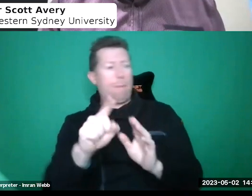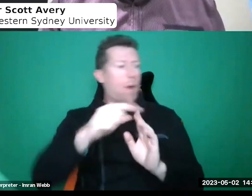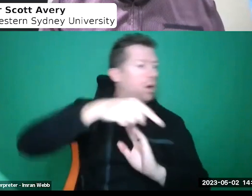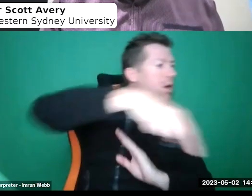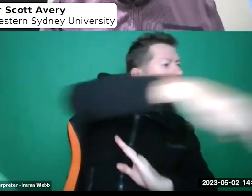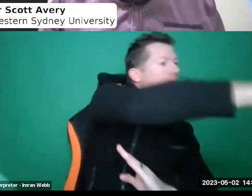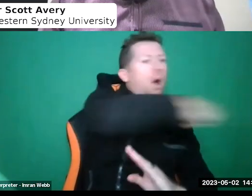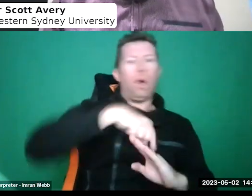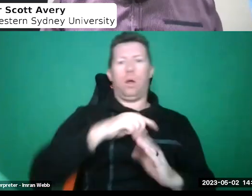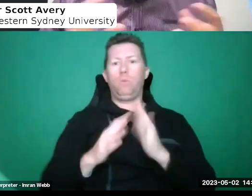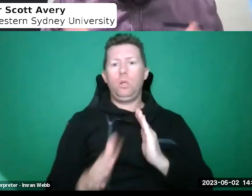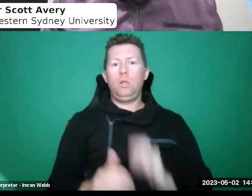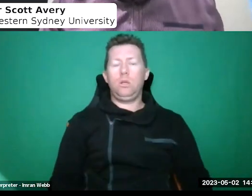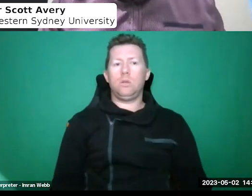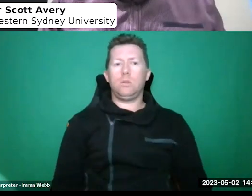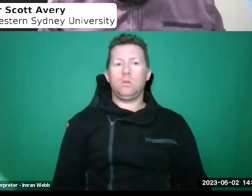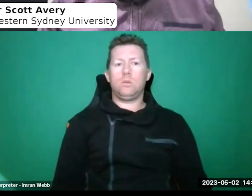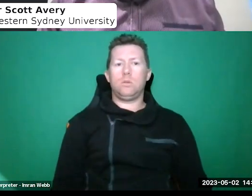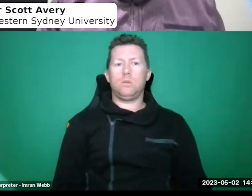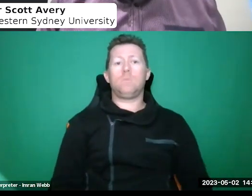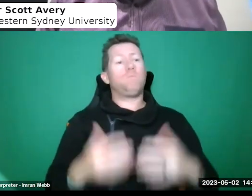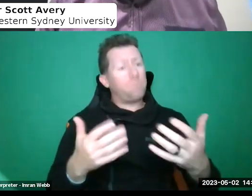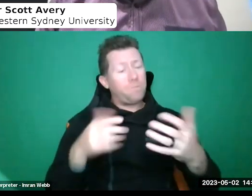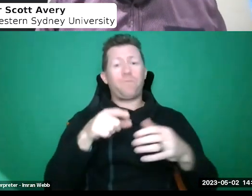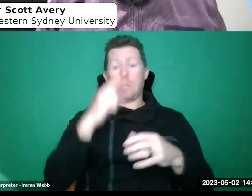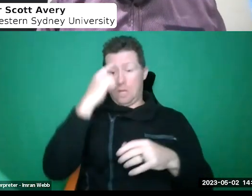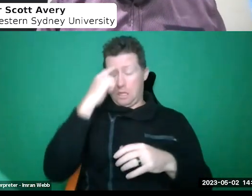And today I think the development of the data asset